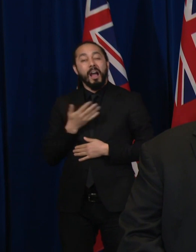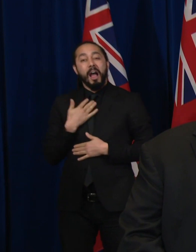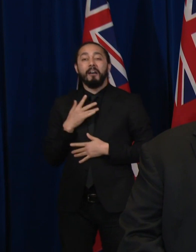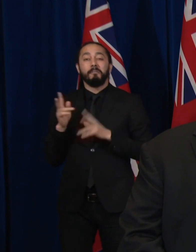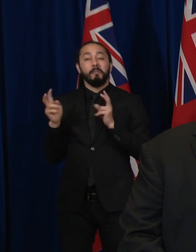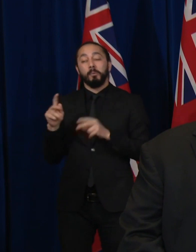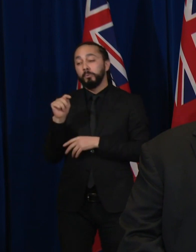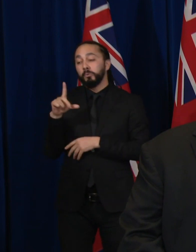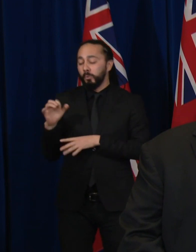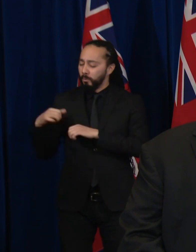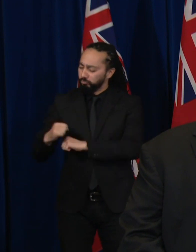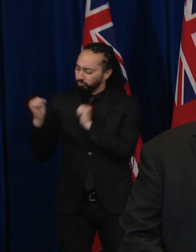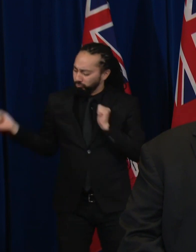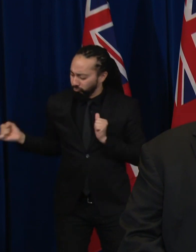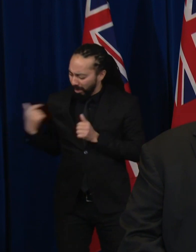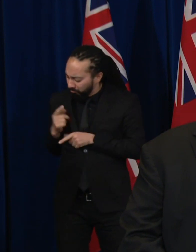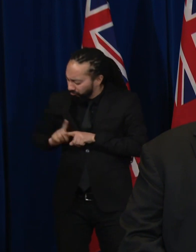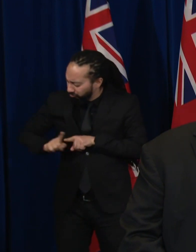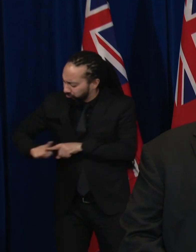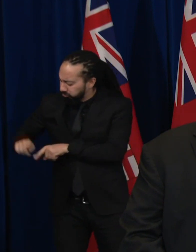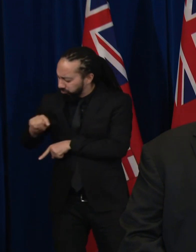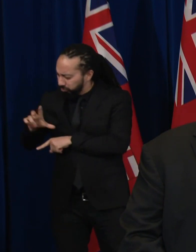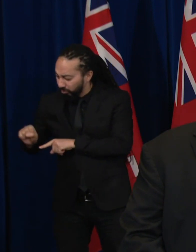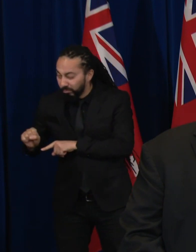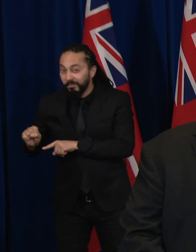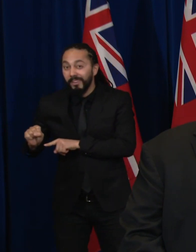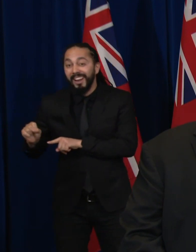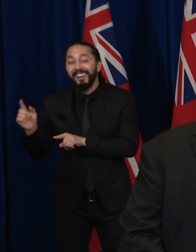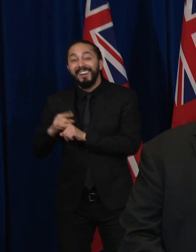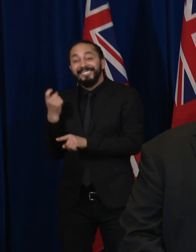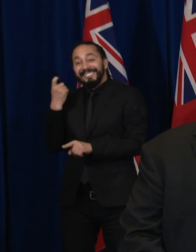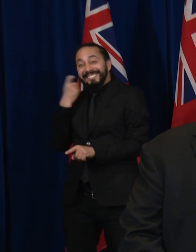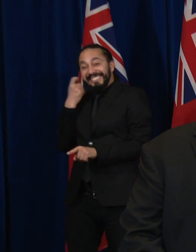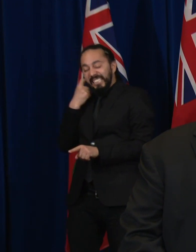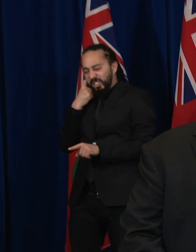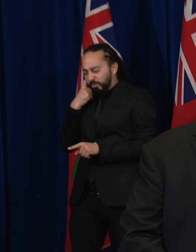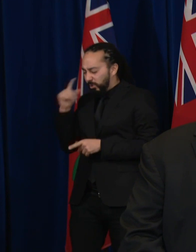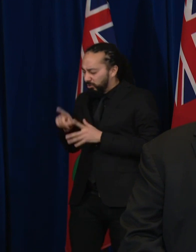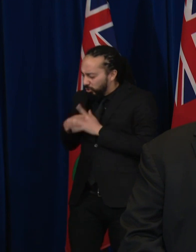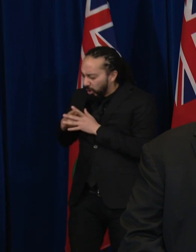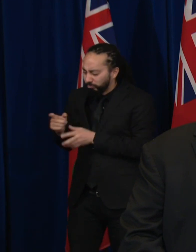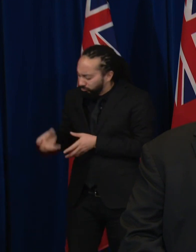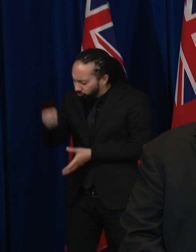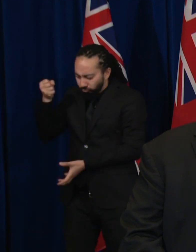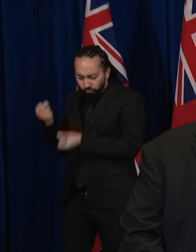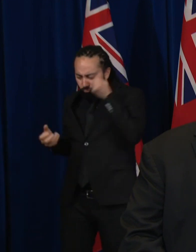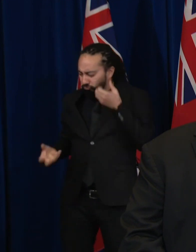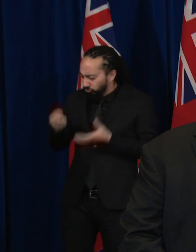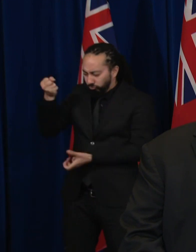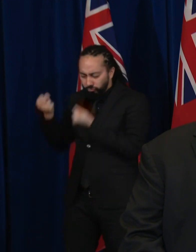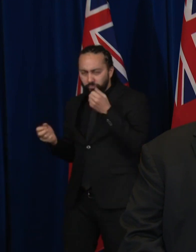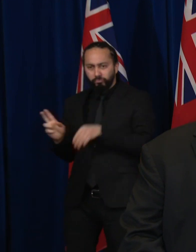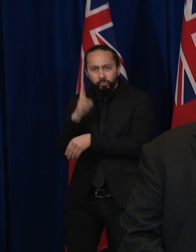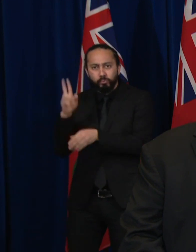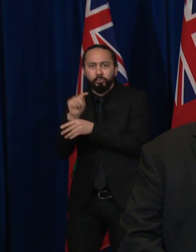earlier this week we put those tools The world will little note, nor long remember what we say here; to week. As part of our $17 billion package to provide support and relief while it can never forget what they did here.